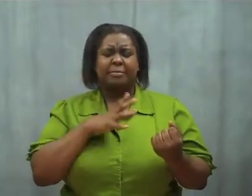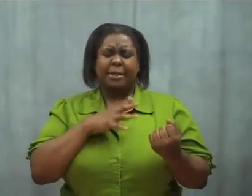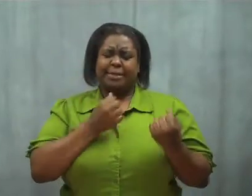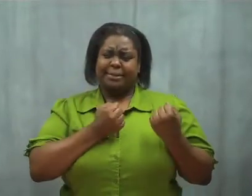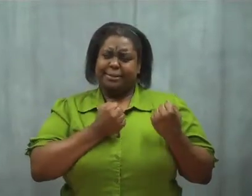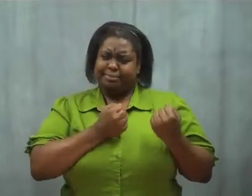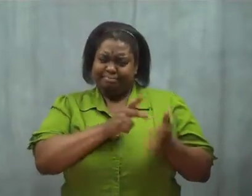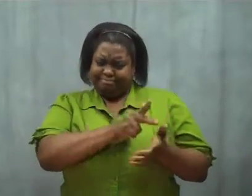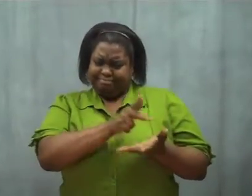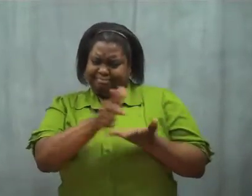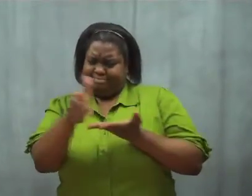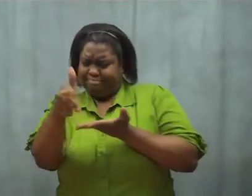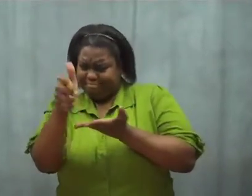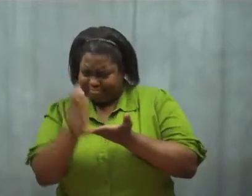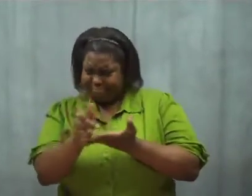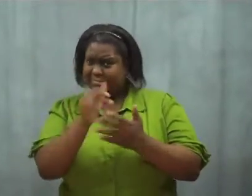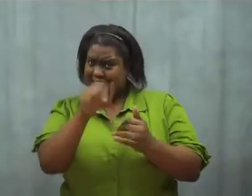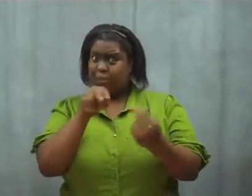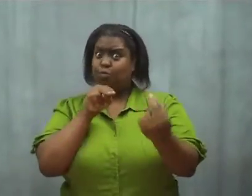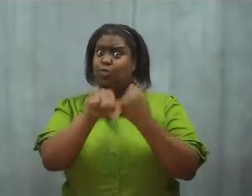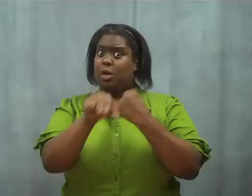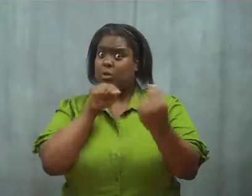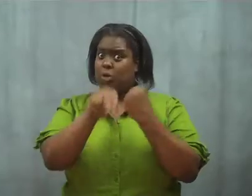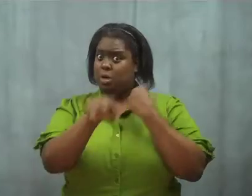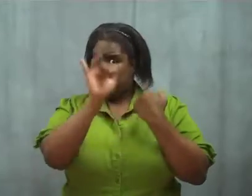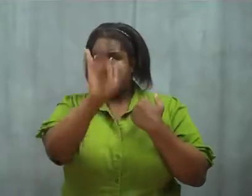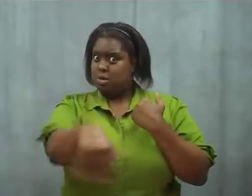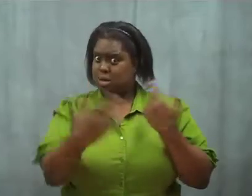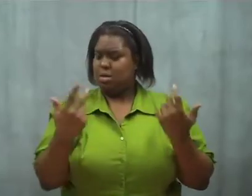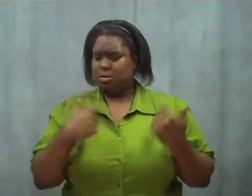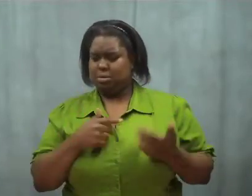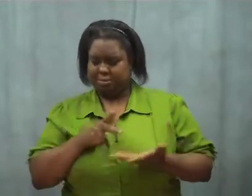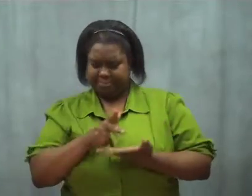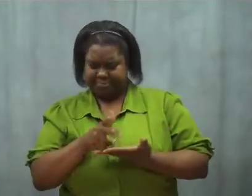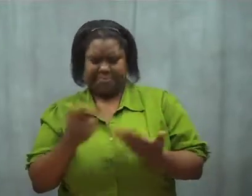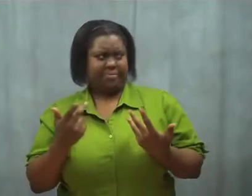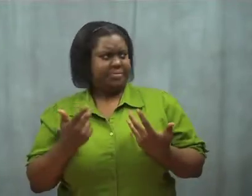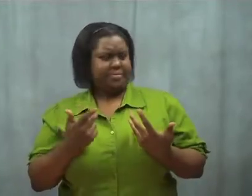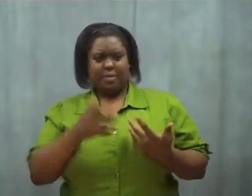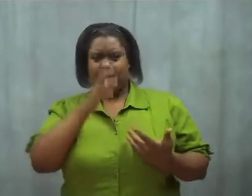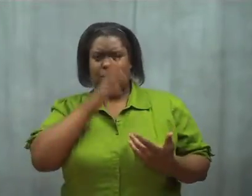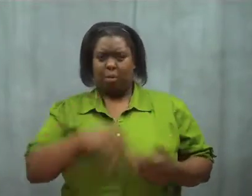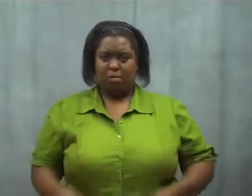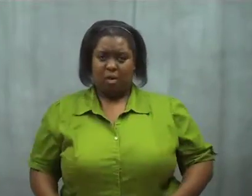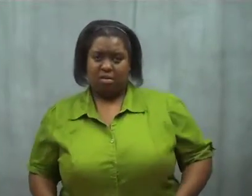He said, "Fine." He pulled over. We were on the freeway, mind you.